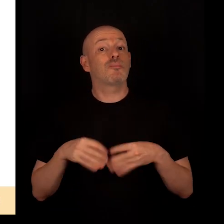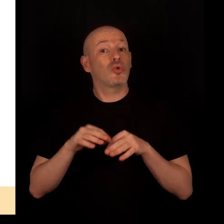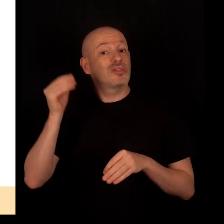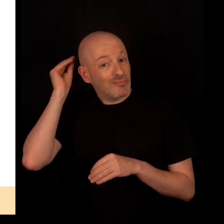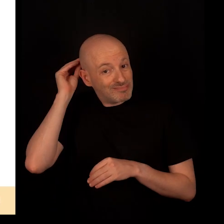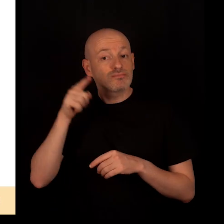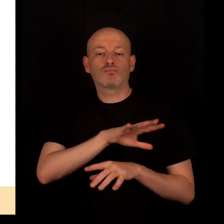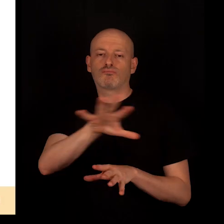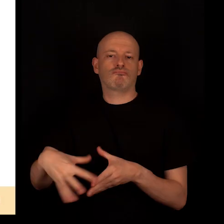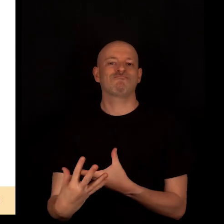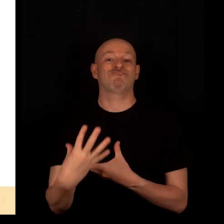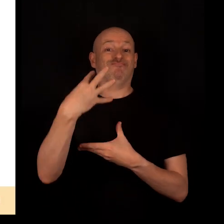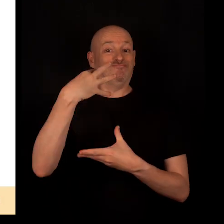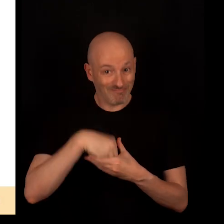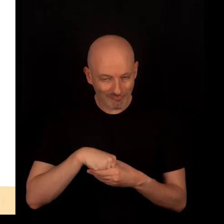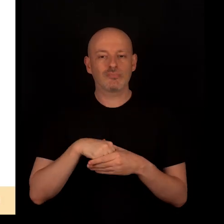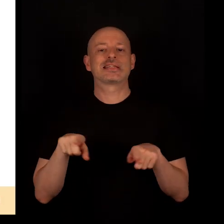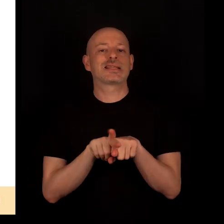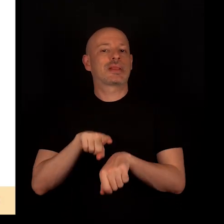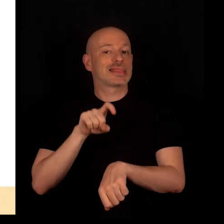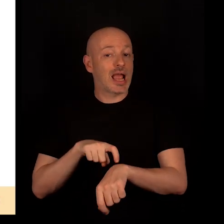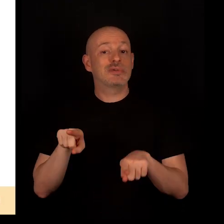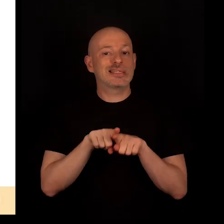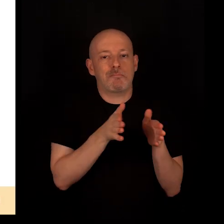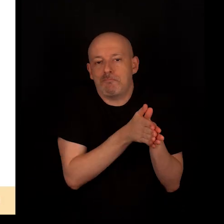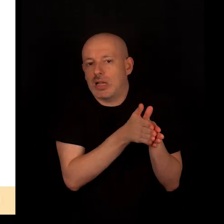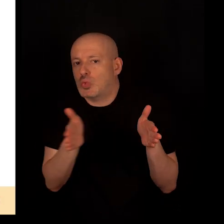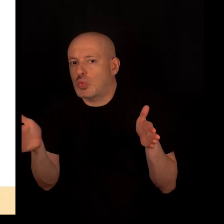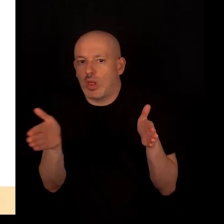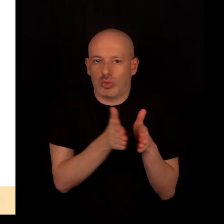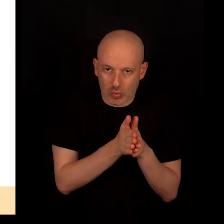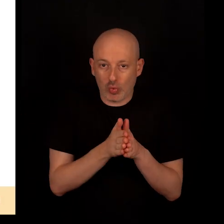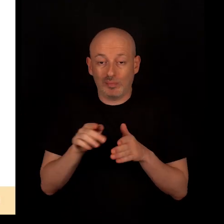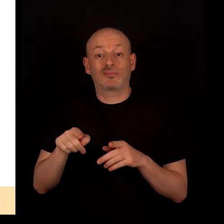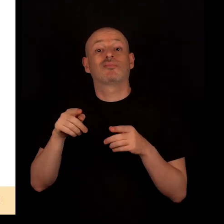Very important is that they should all take part in the residency at the same time and for the same duration.